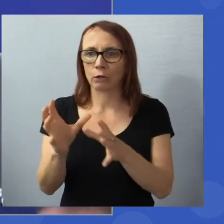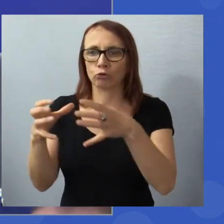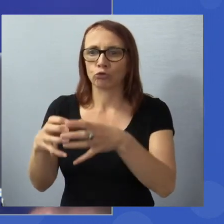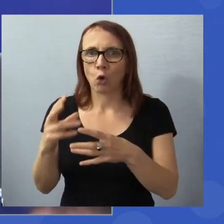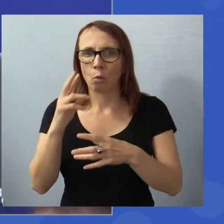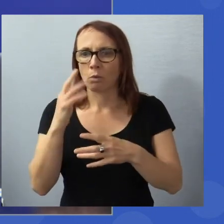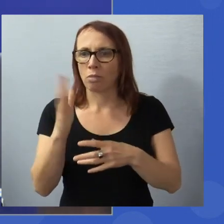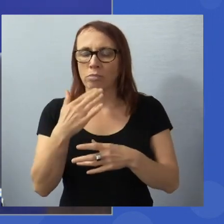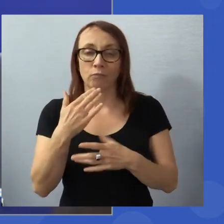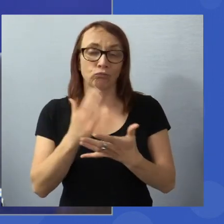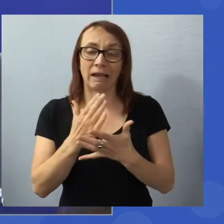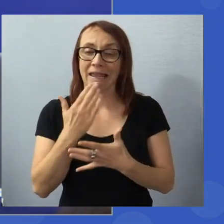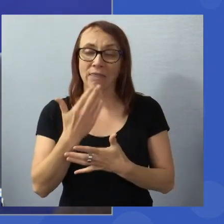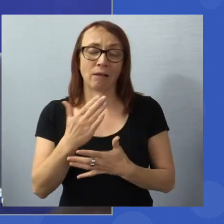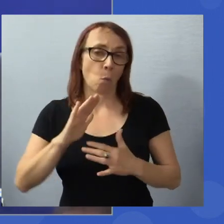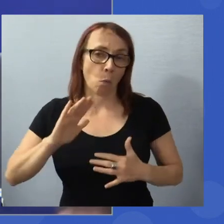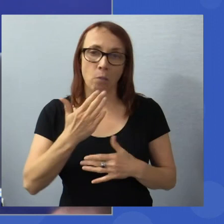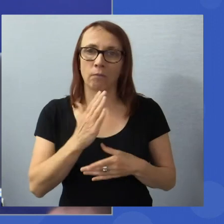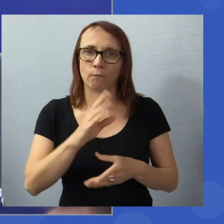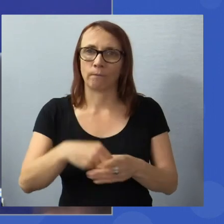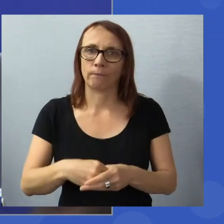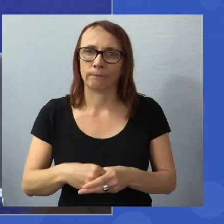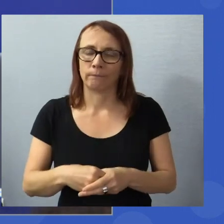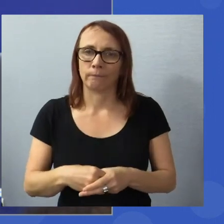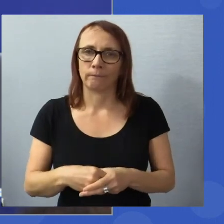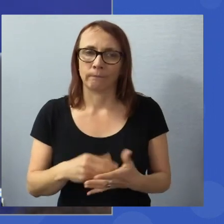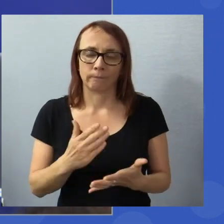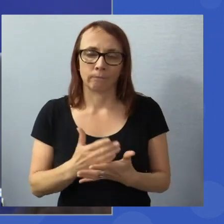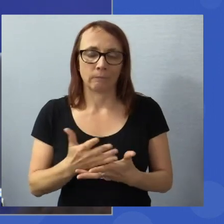everybody else was involved this weekend because I think we can I can I see